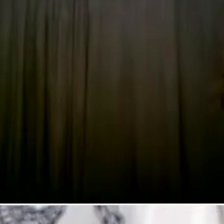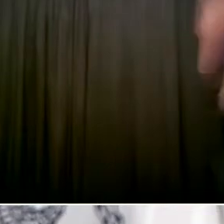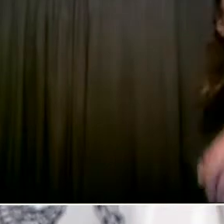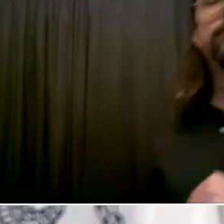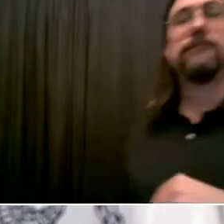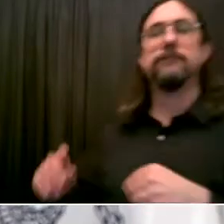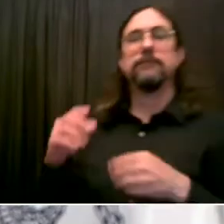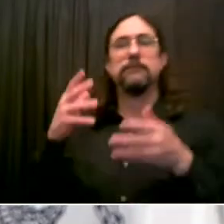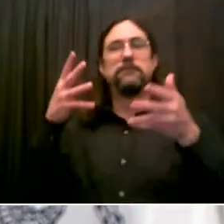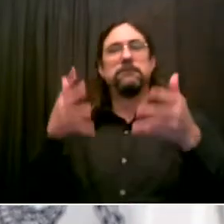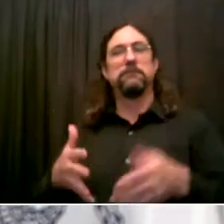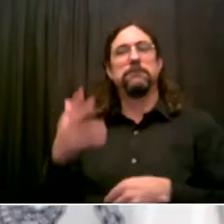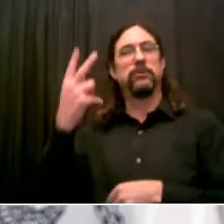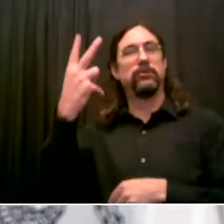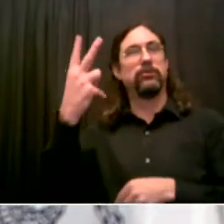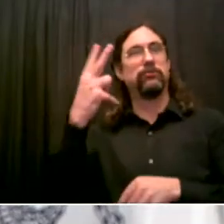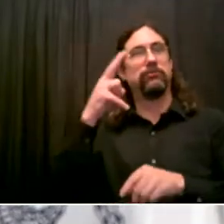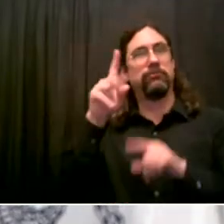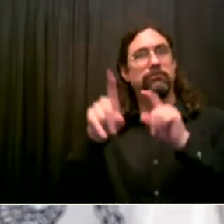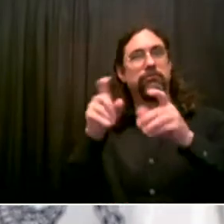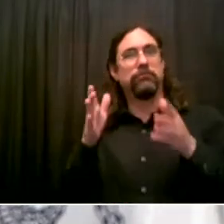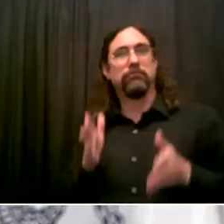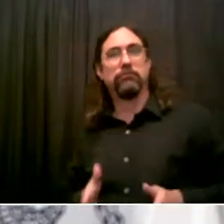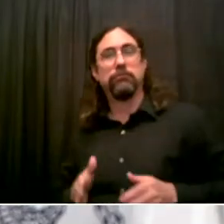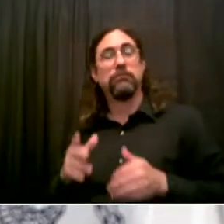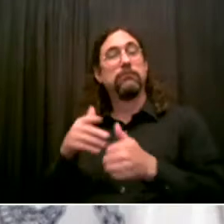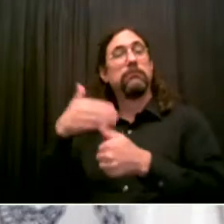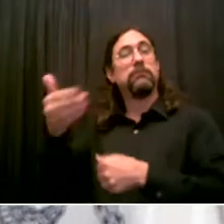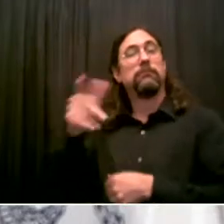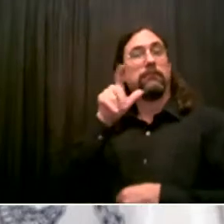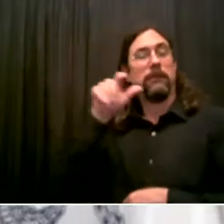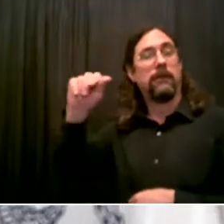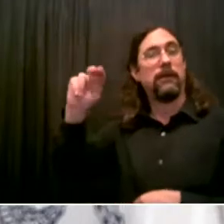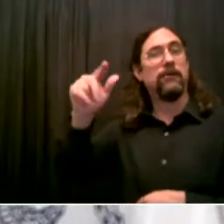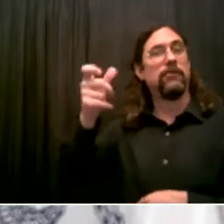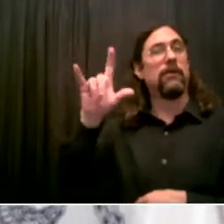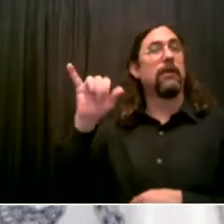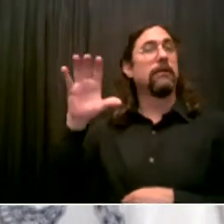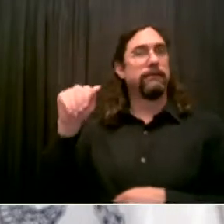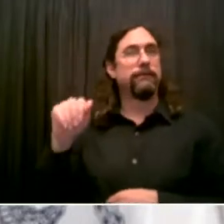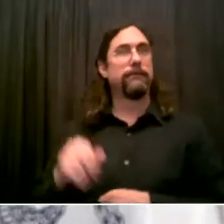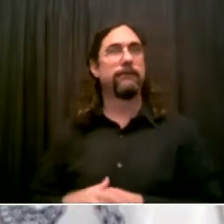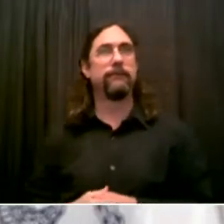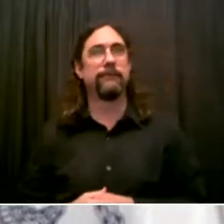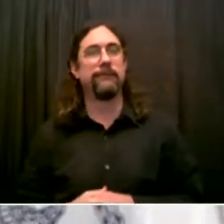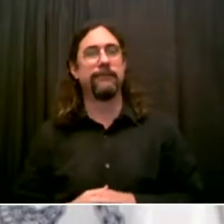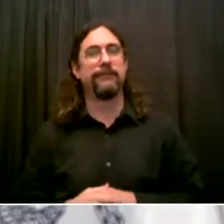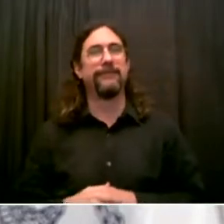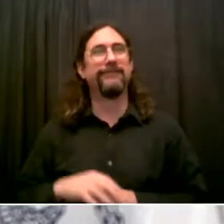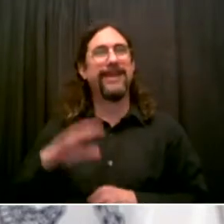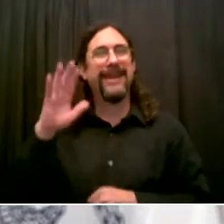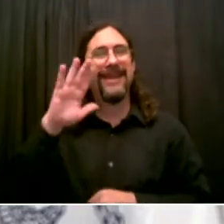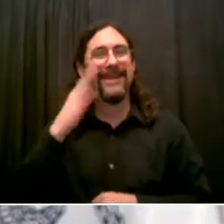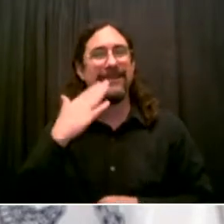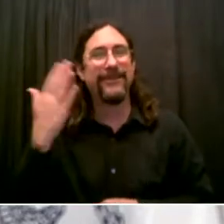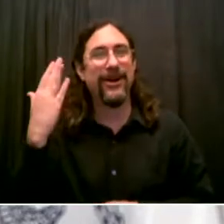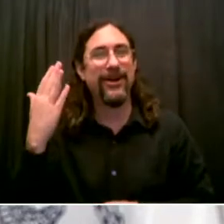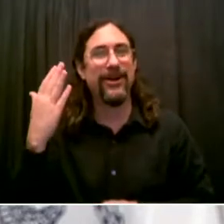THE NEXT ONE GOES TO ANGELICA FROM A.M. W NEYORK. Reporter: GOOD MORNING MR. MAYOR.